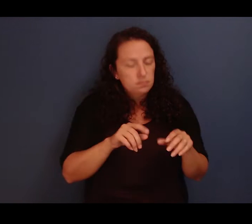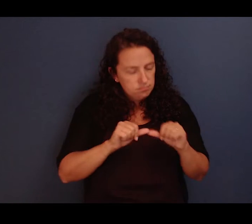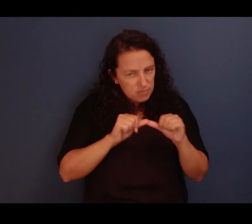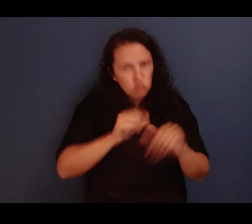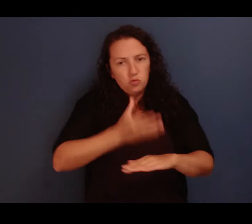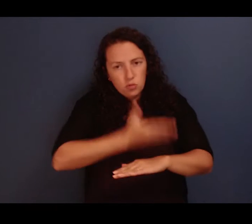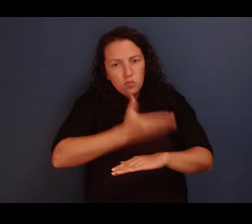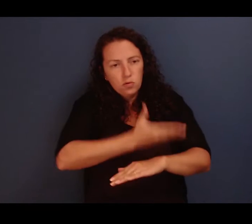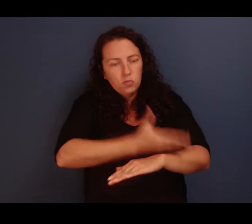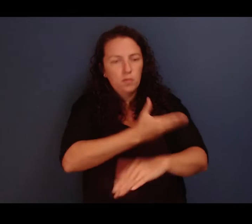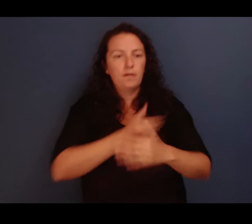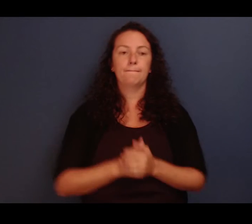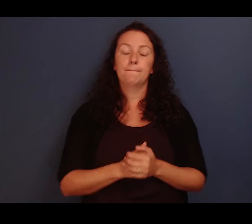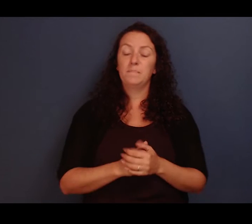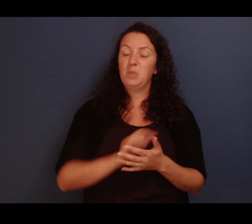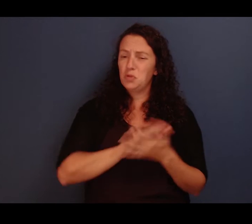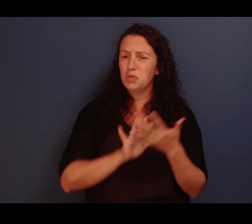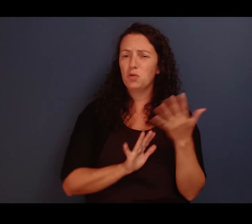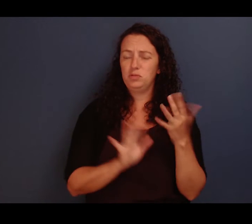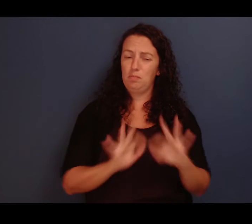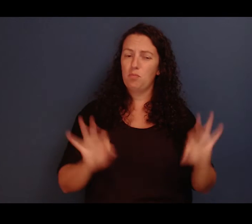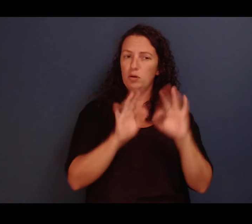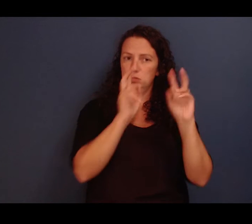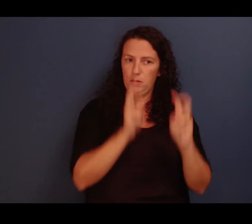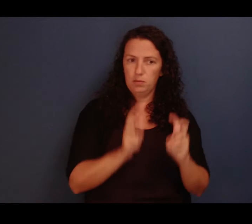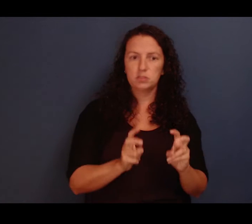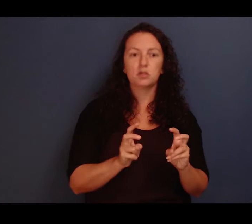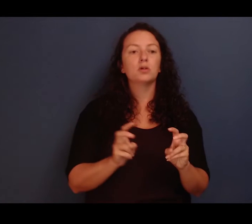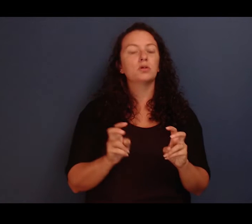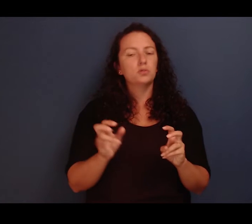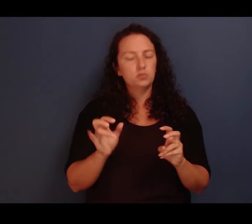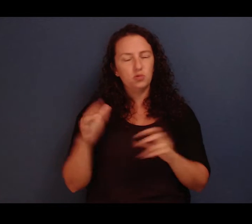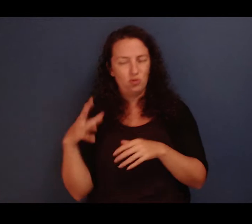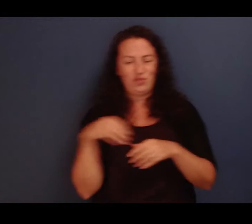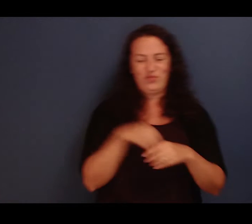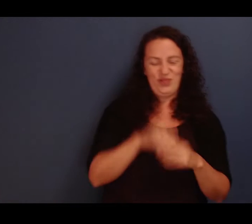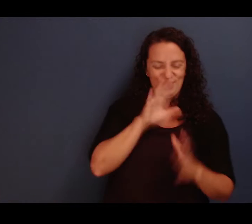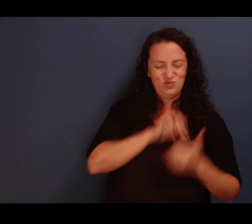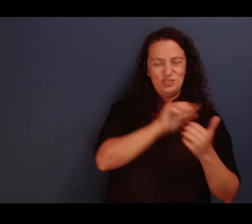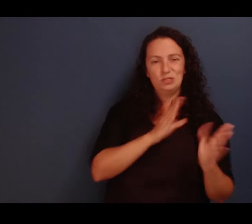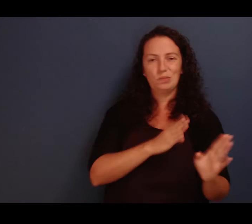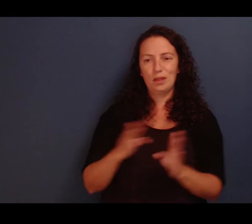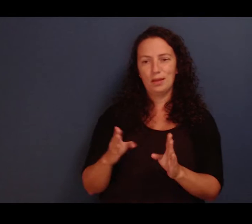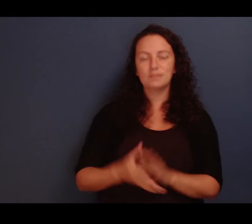improvement. These important areas are also underscored in our strategic plan. By the